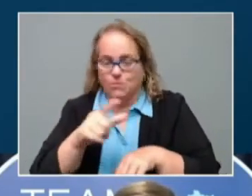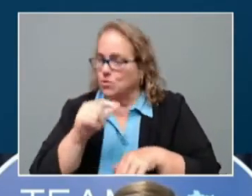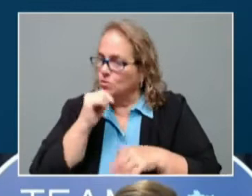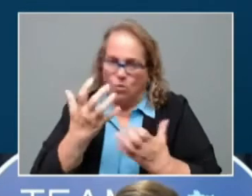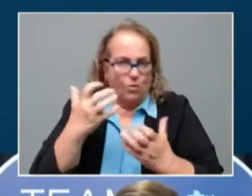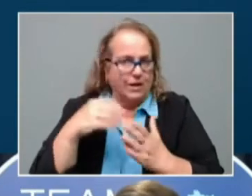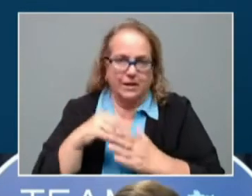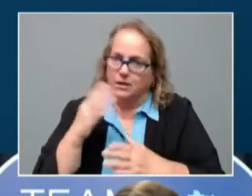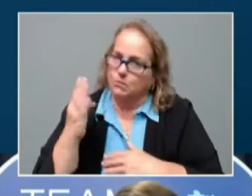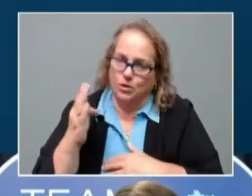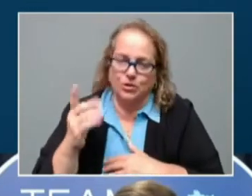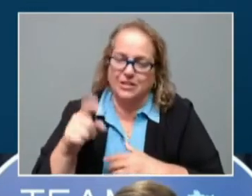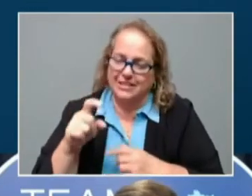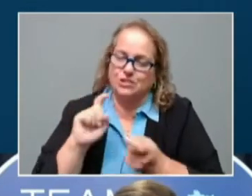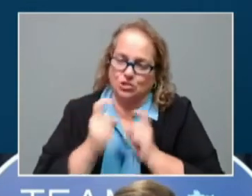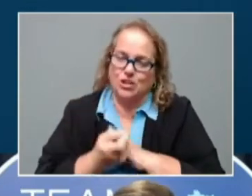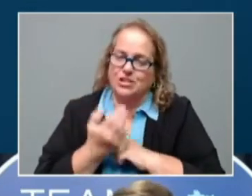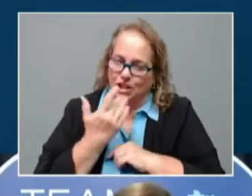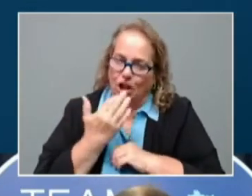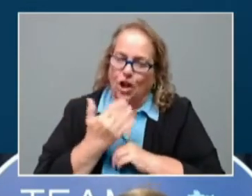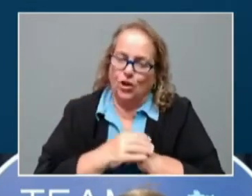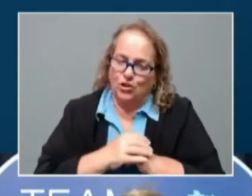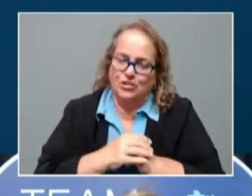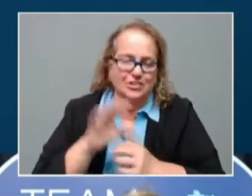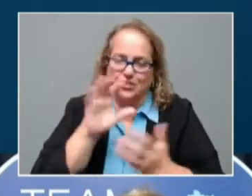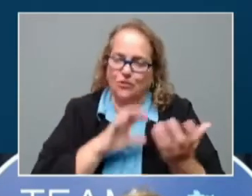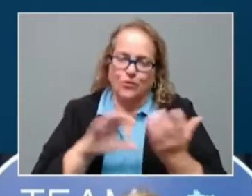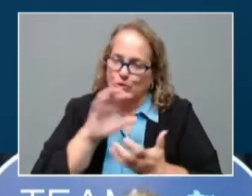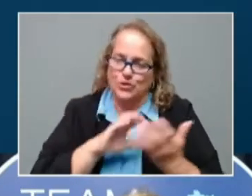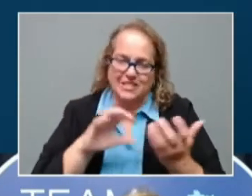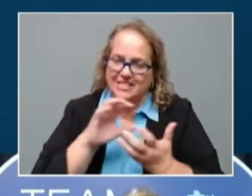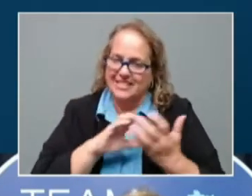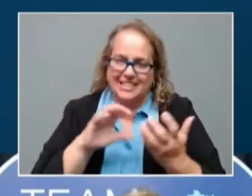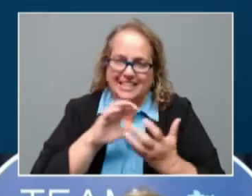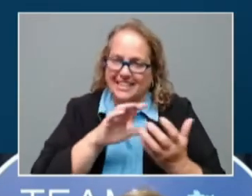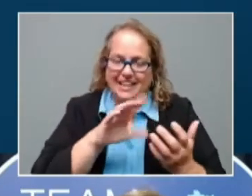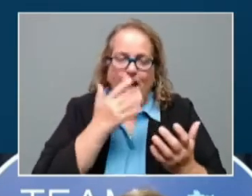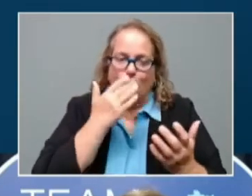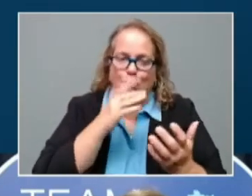and that is more confusing than it should be, But we are going to do